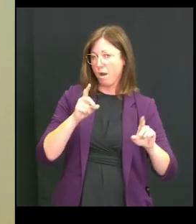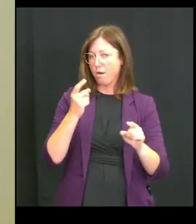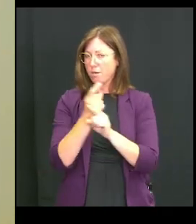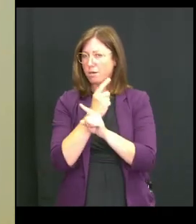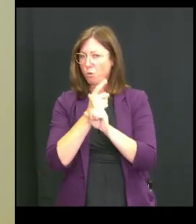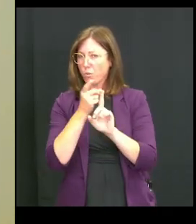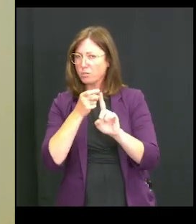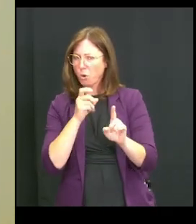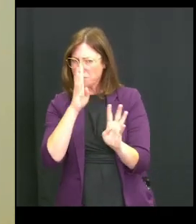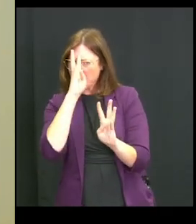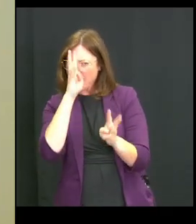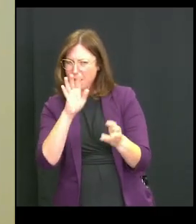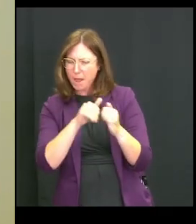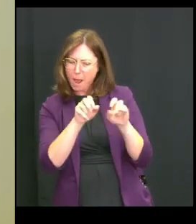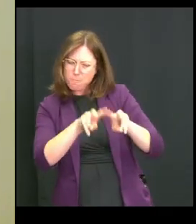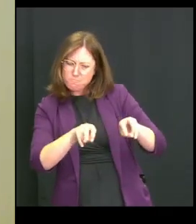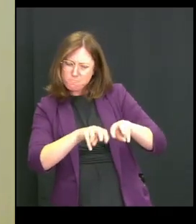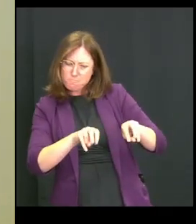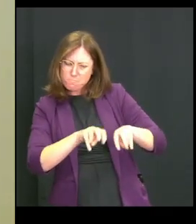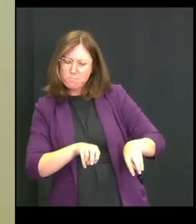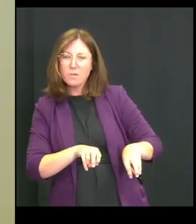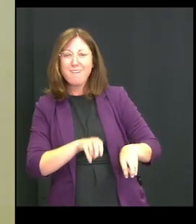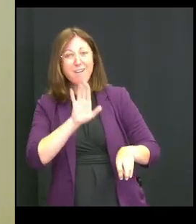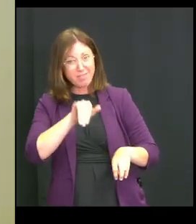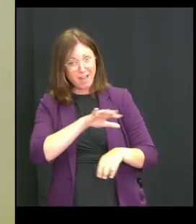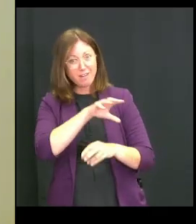I think that should be part of a civic education curriculum.